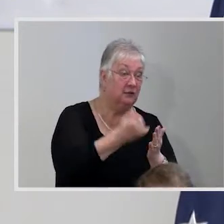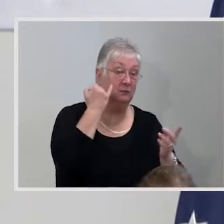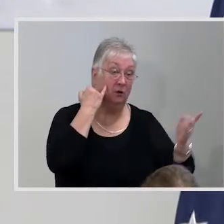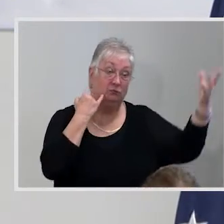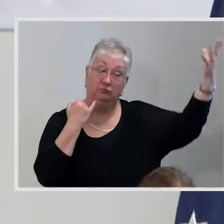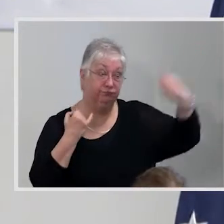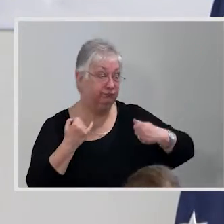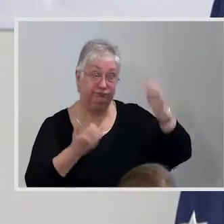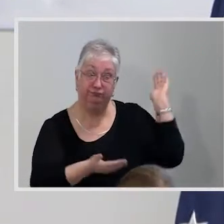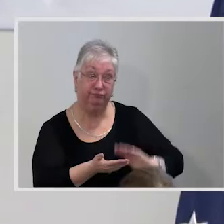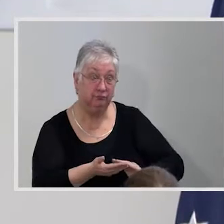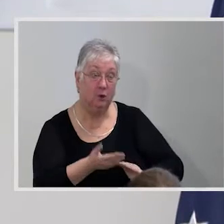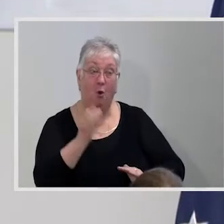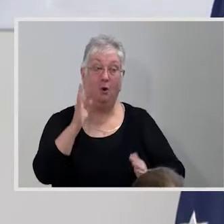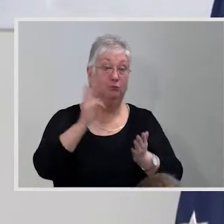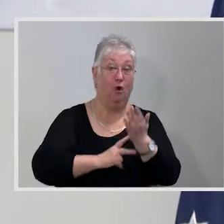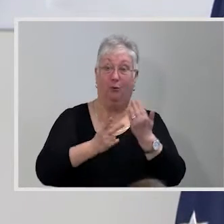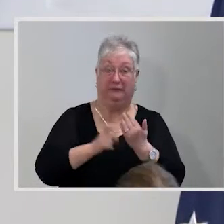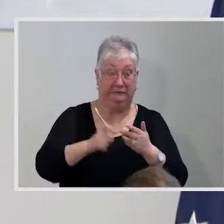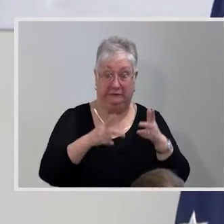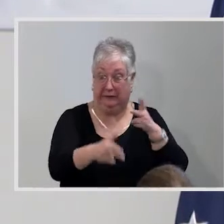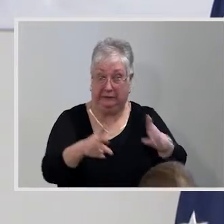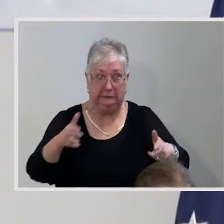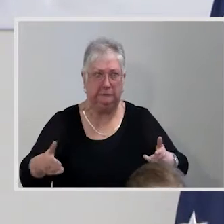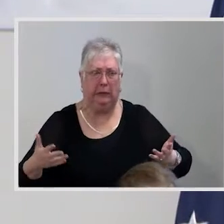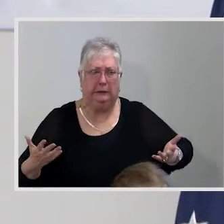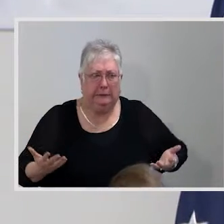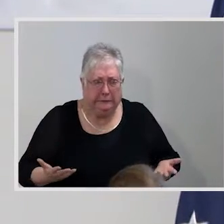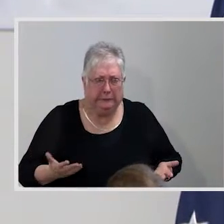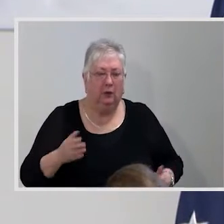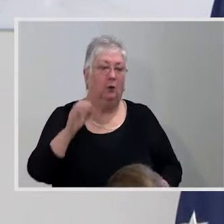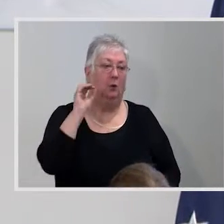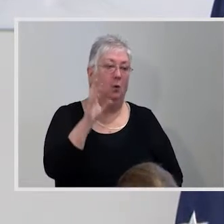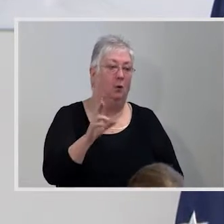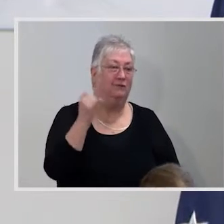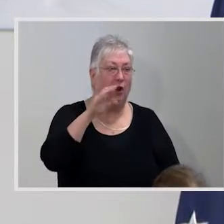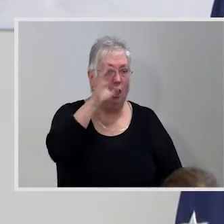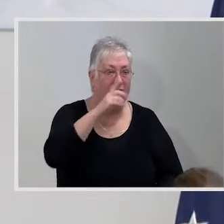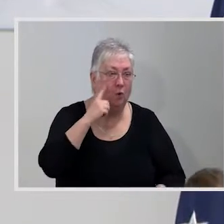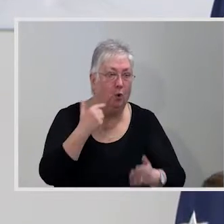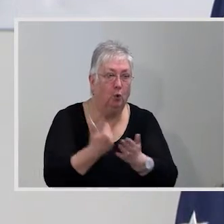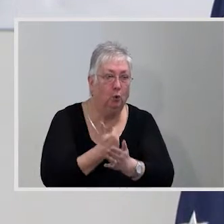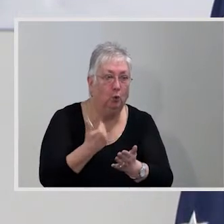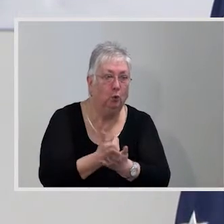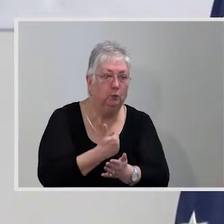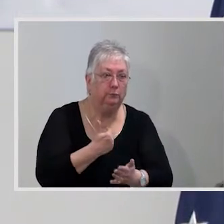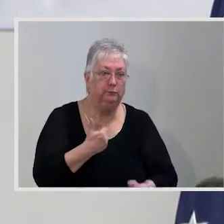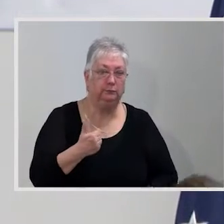TO HAVE TO FIND NEW REVENUE SOURCES TO MAKE SURE THAT WE CAN CONTINUE THOSE PROGRAMS. AND SO WHEN IT COMES TIME TO